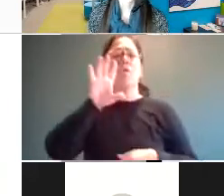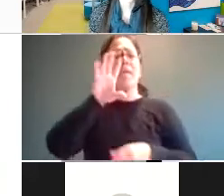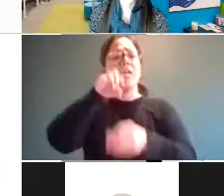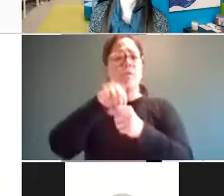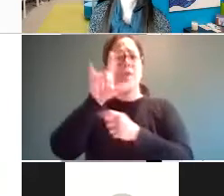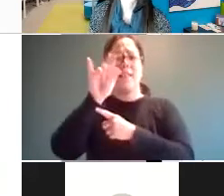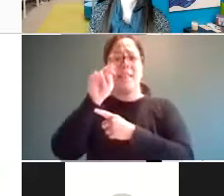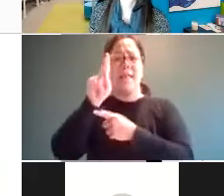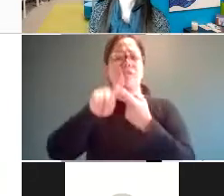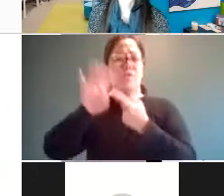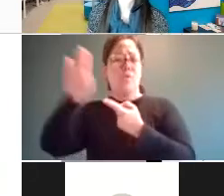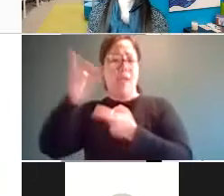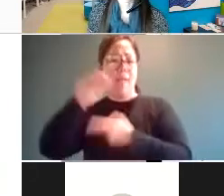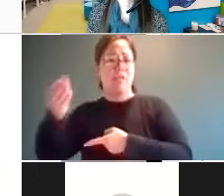can also help your translation team.